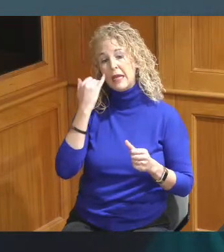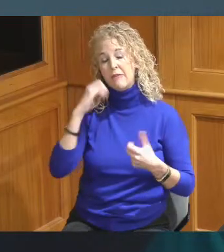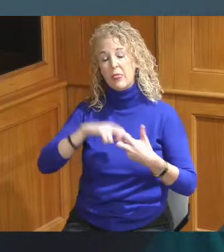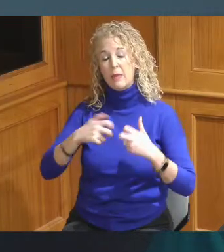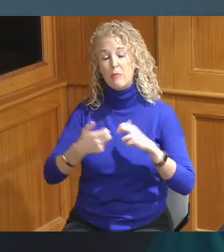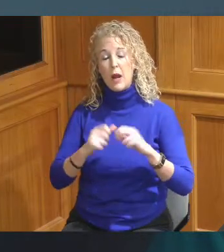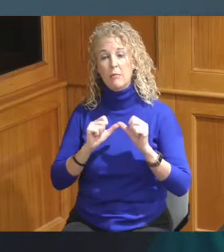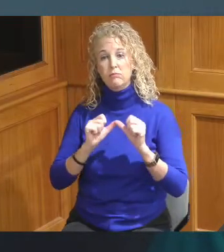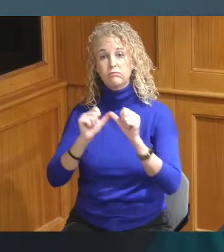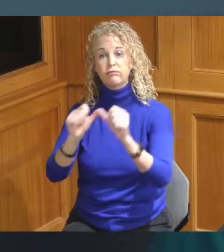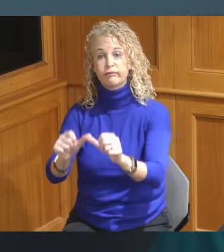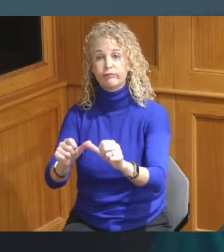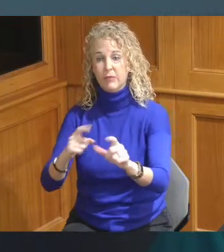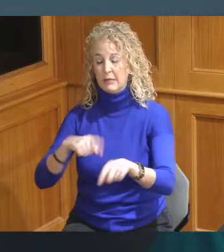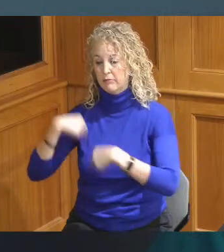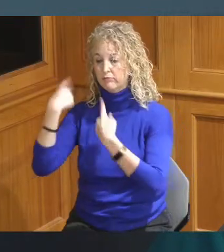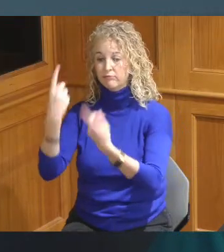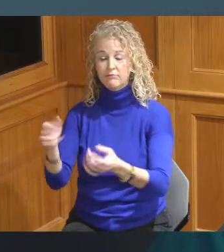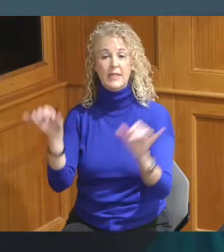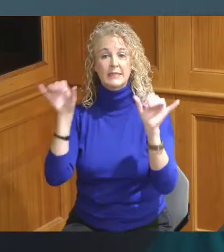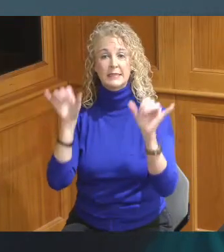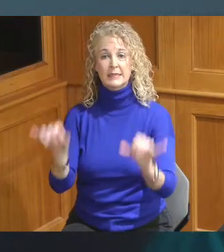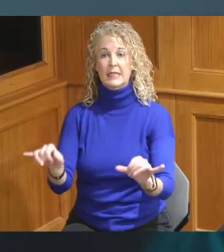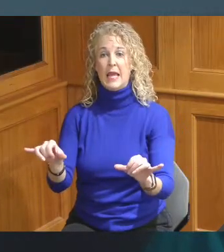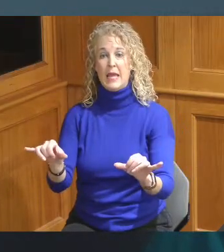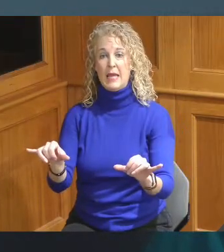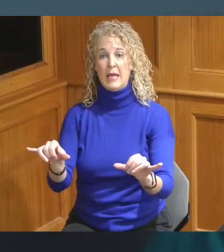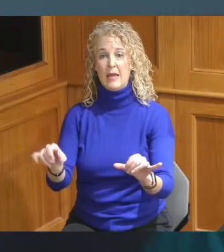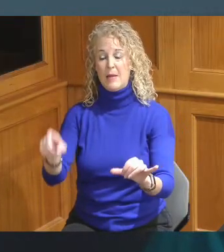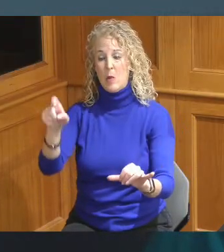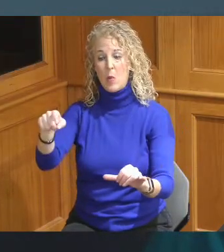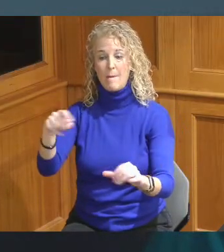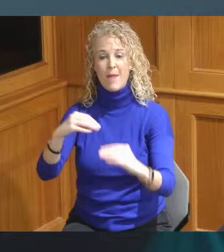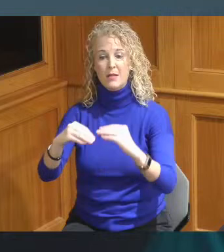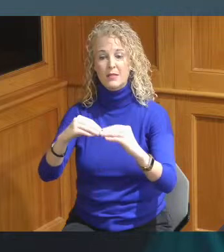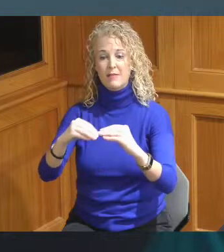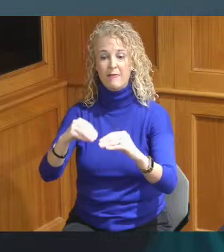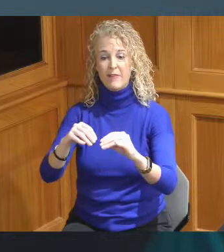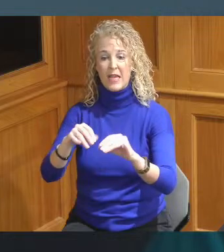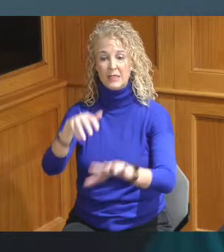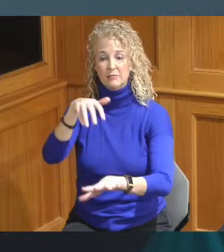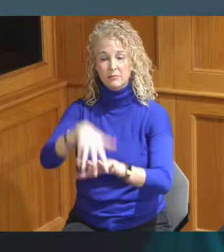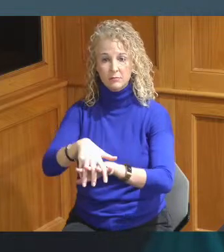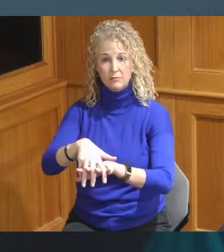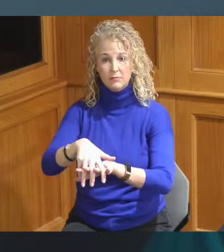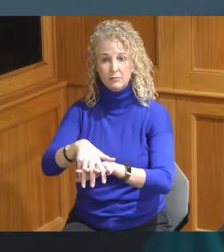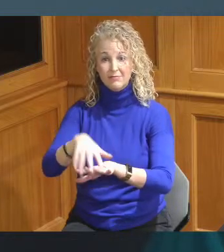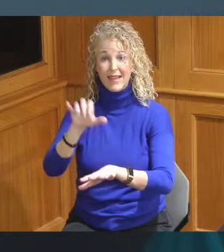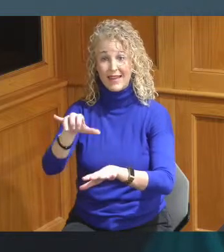my fight ever since. We got to get things that are permanent and make the dream real. So, thank